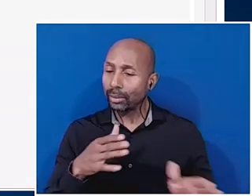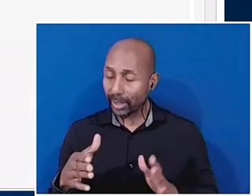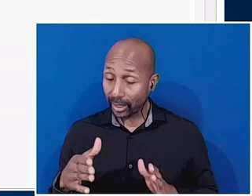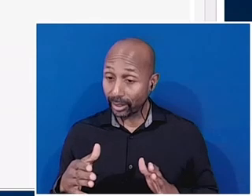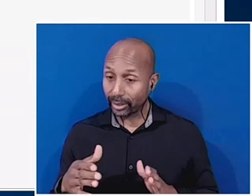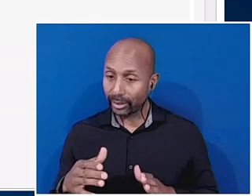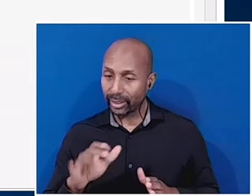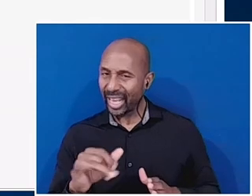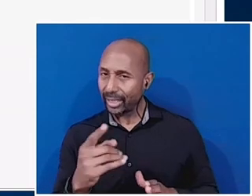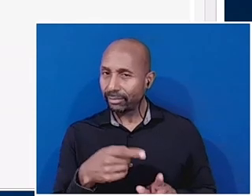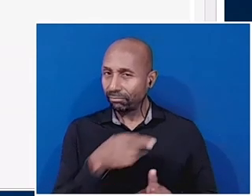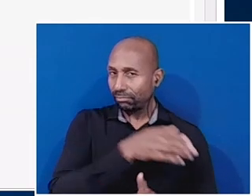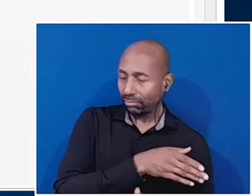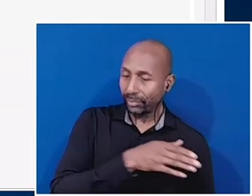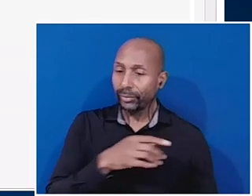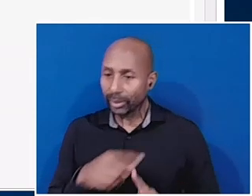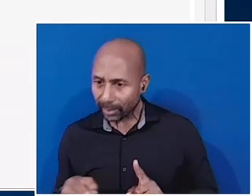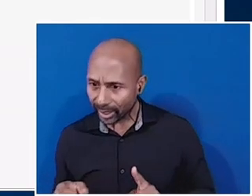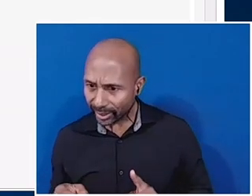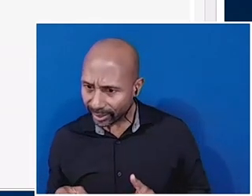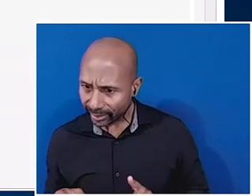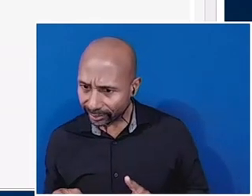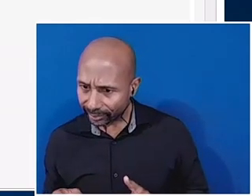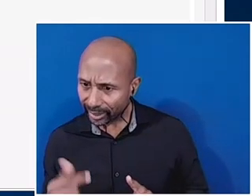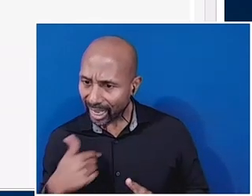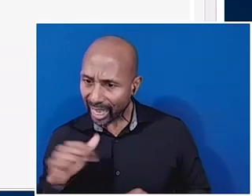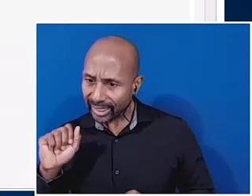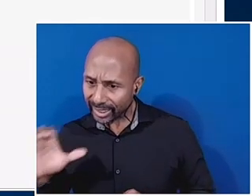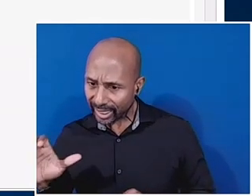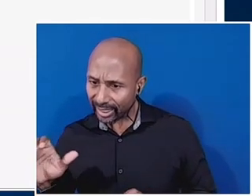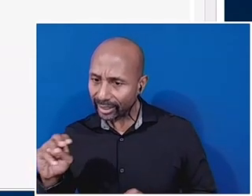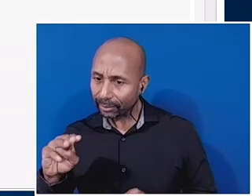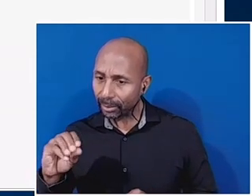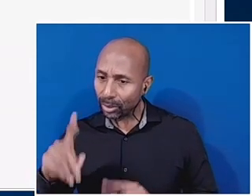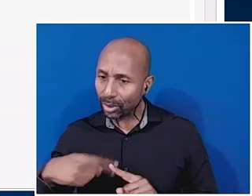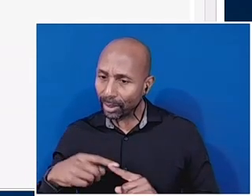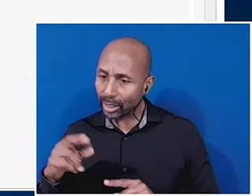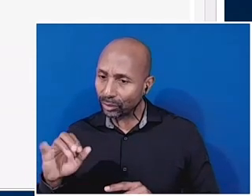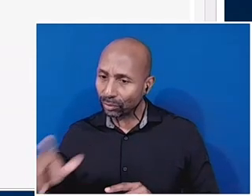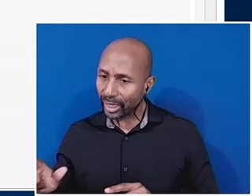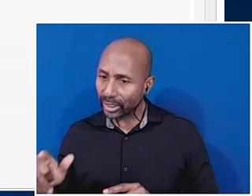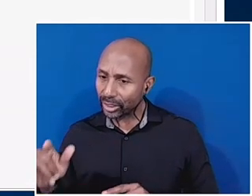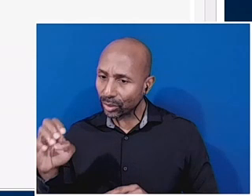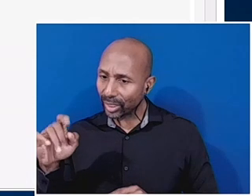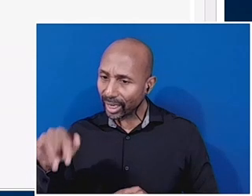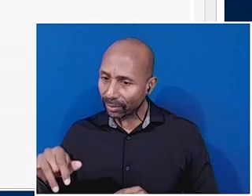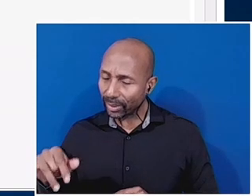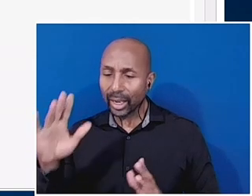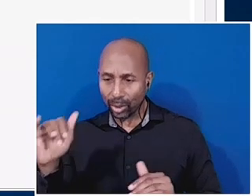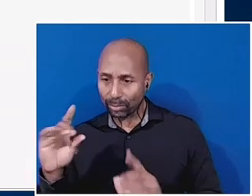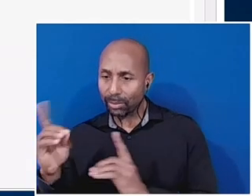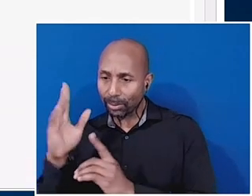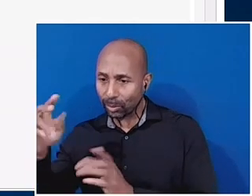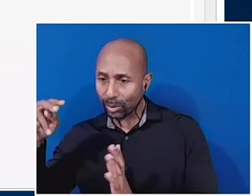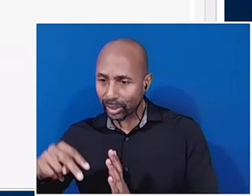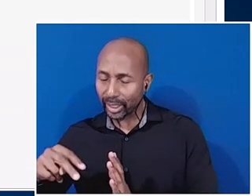racial equity that I hope the Department looked at. And I think this is one of the areas where that's so important when protecting these students. Thank you.